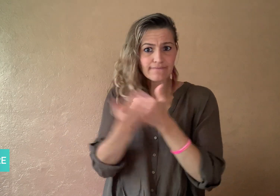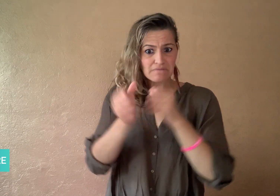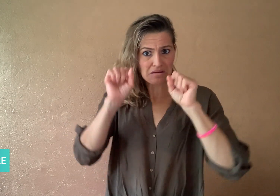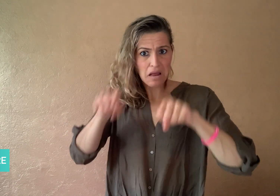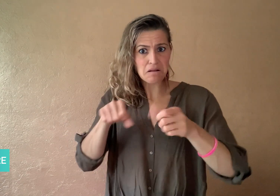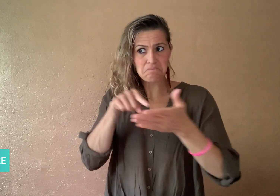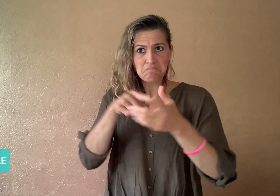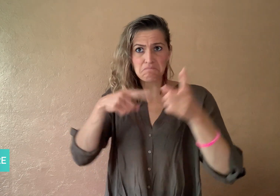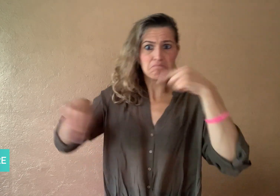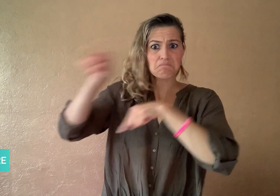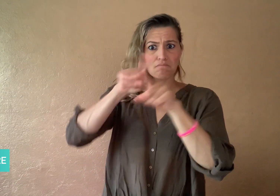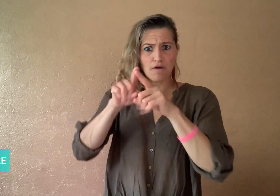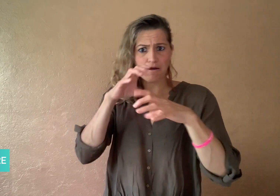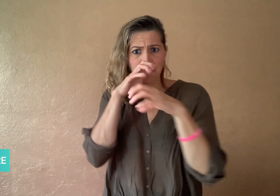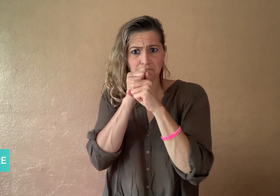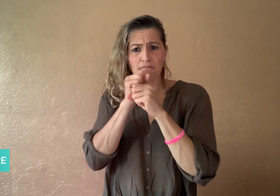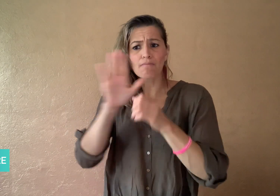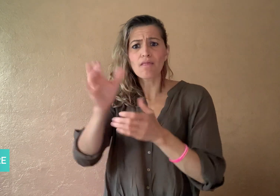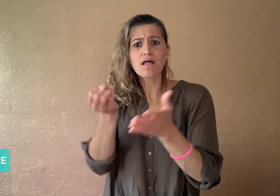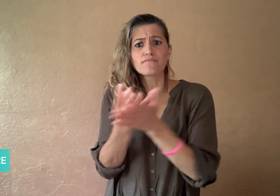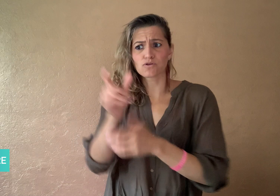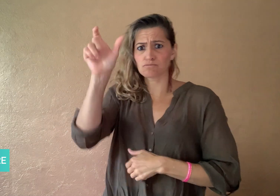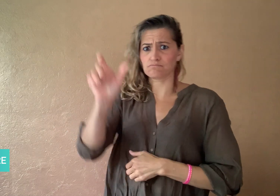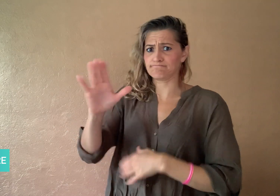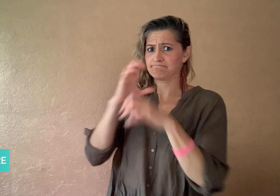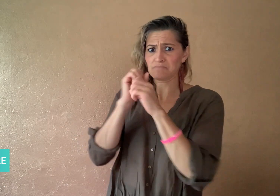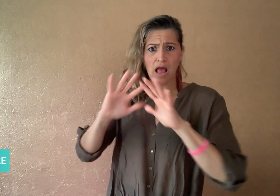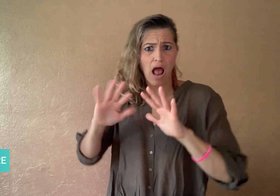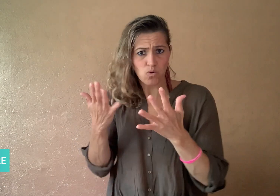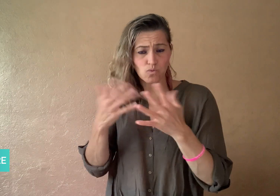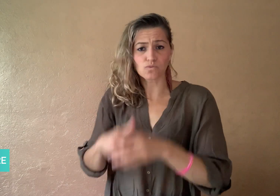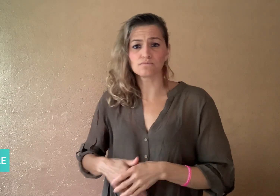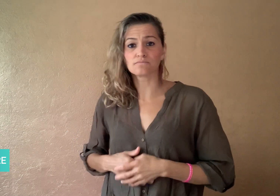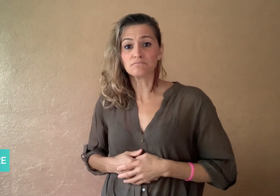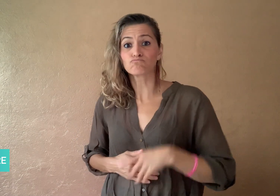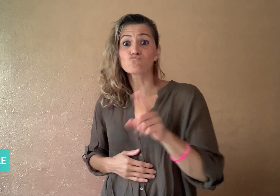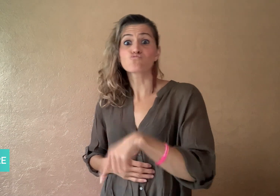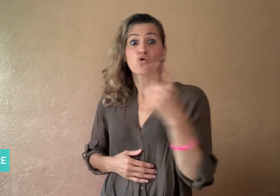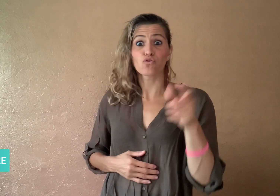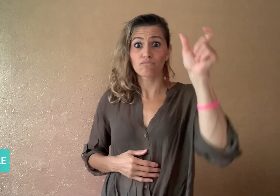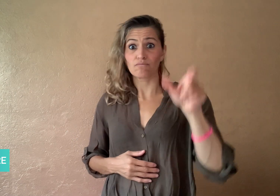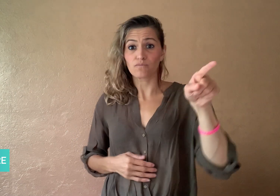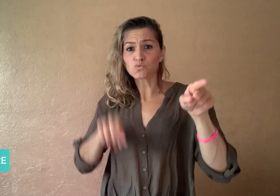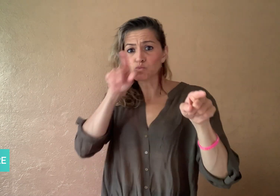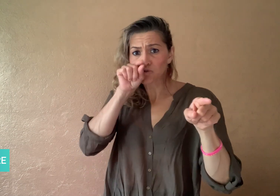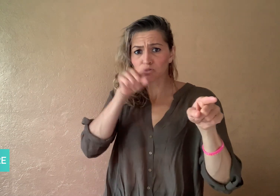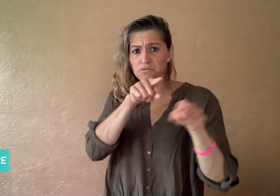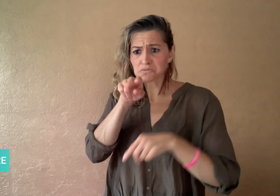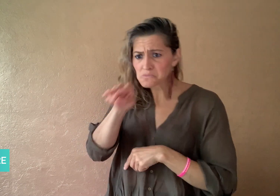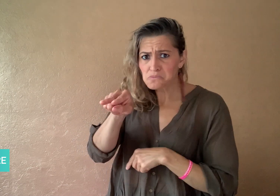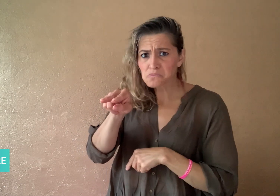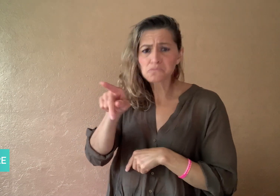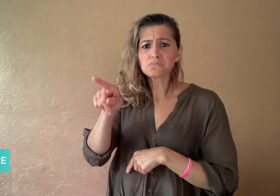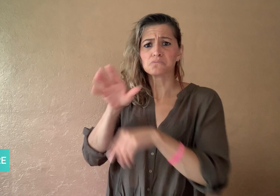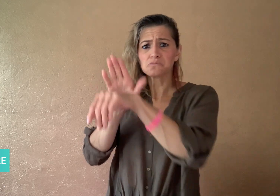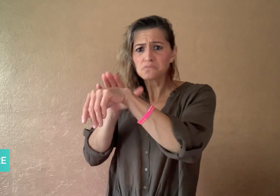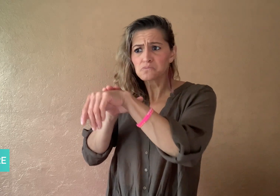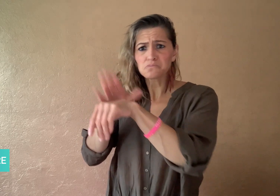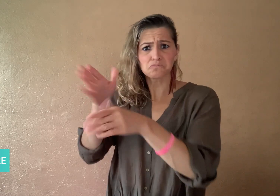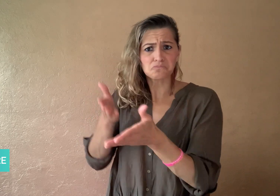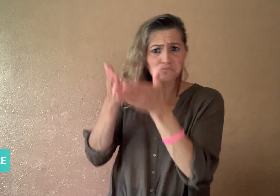Another Twitter user recommended the use of clear facemasks.